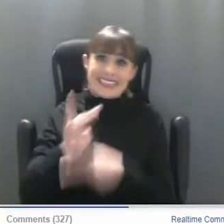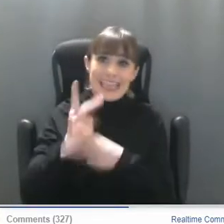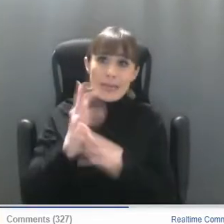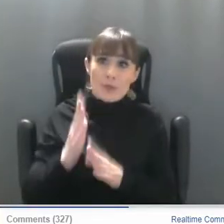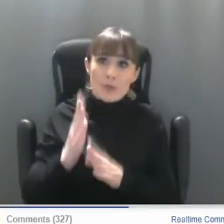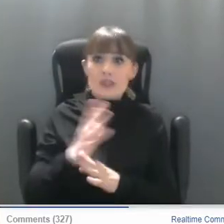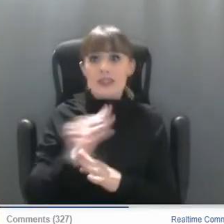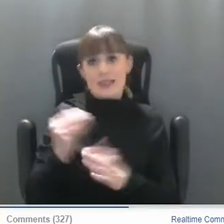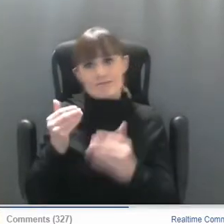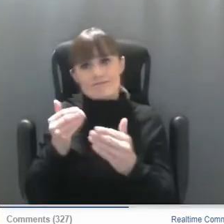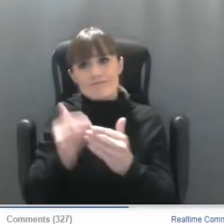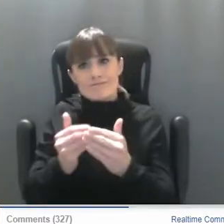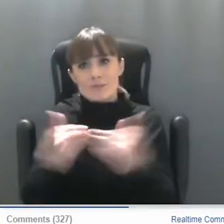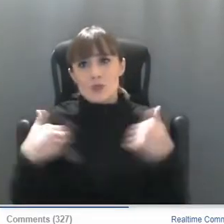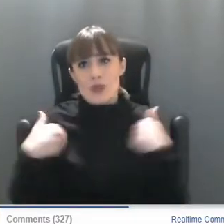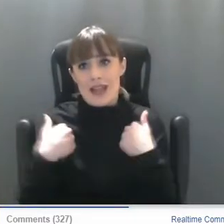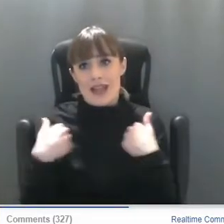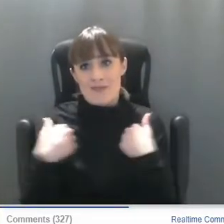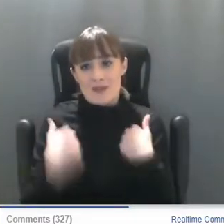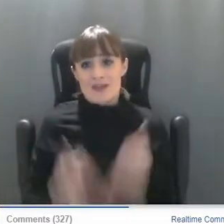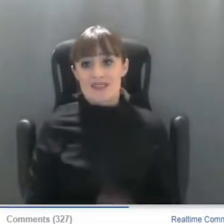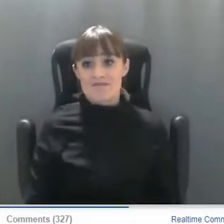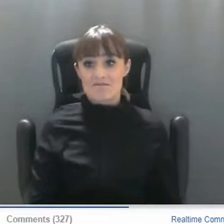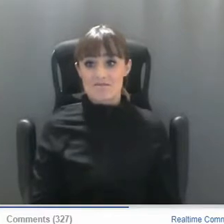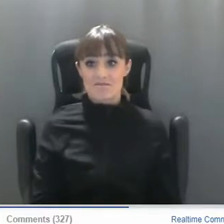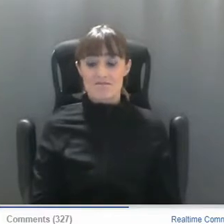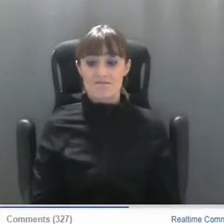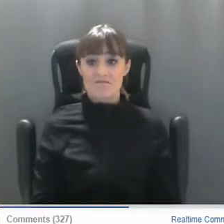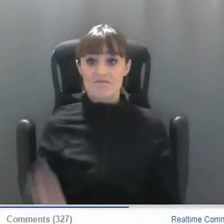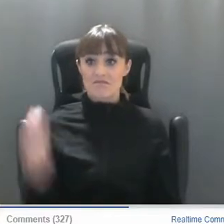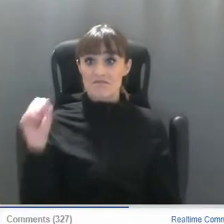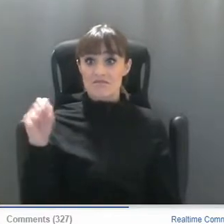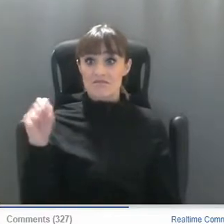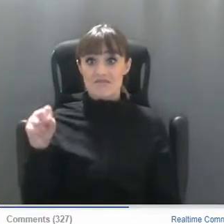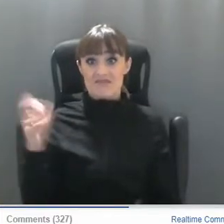pretty much...I don't want you to have to listen to me try to walk up another hill